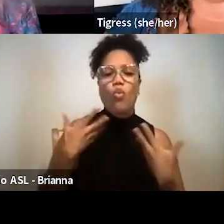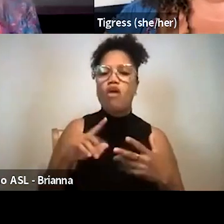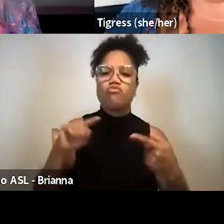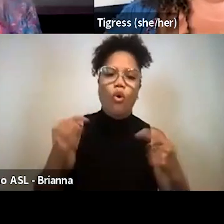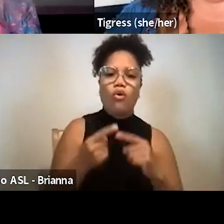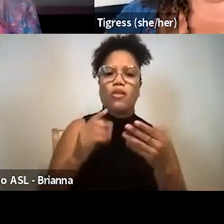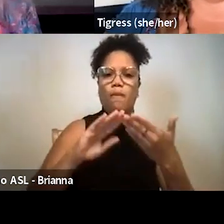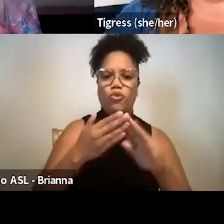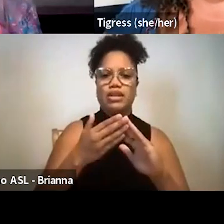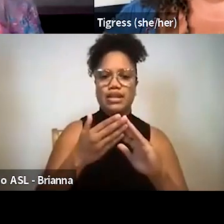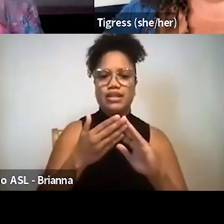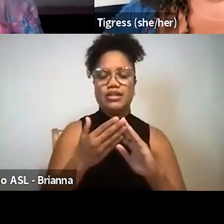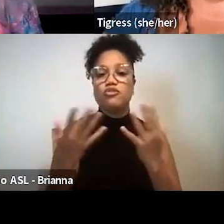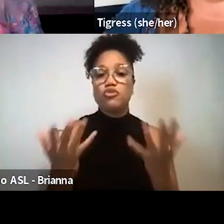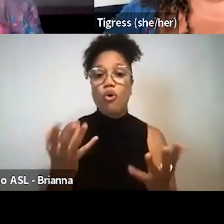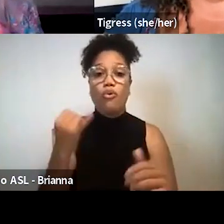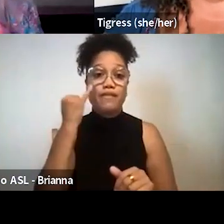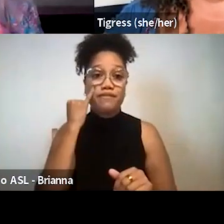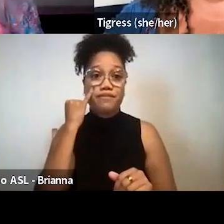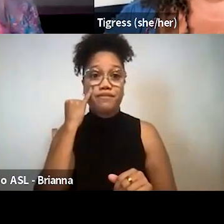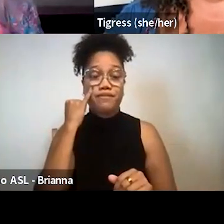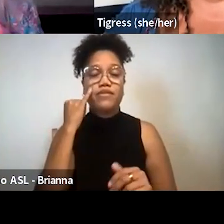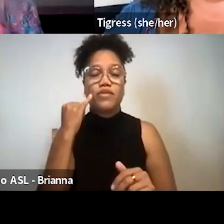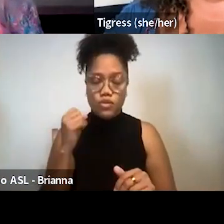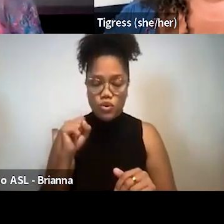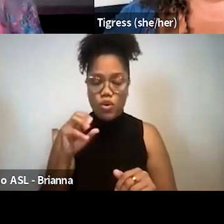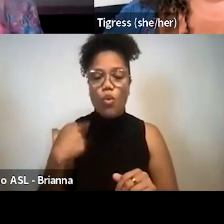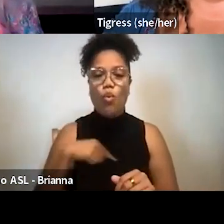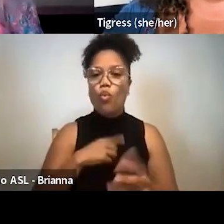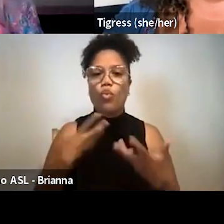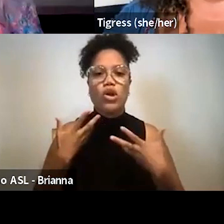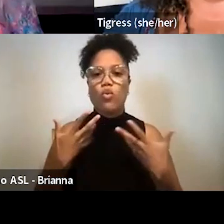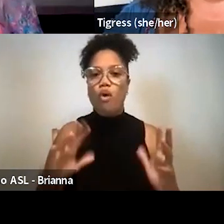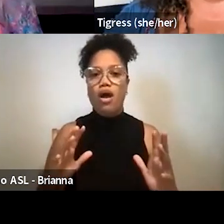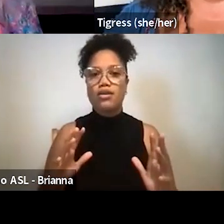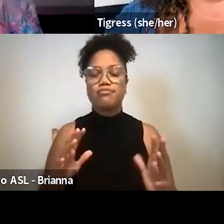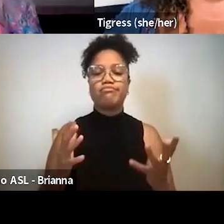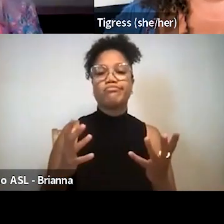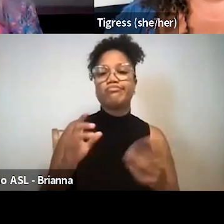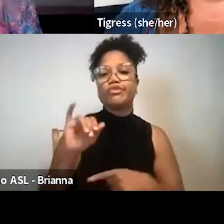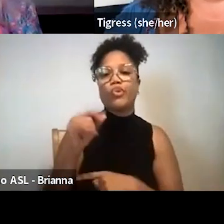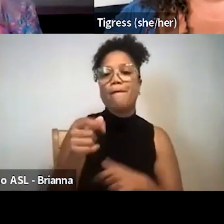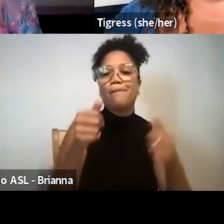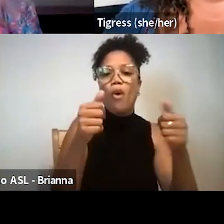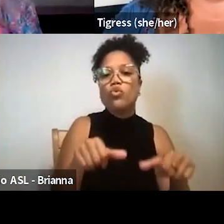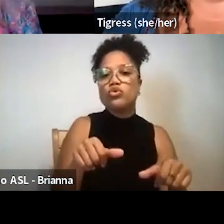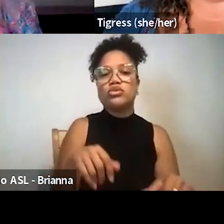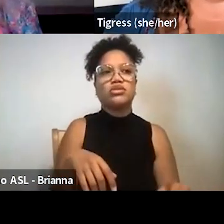So if there's we would never want something that we post or the comments to move in that direction.